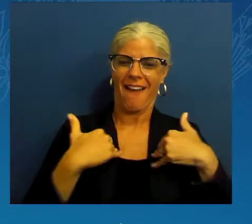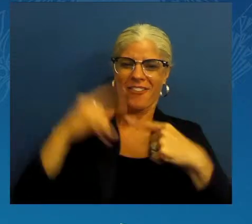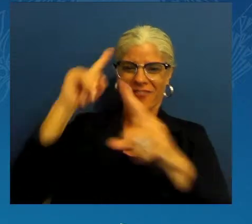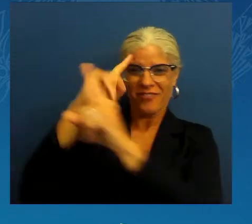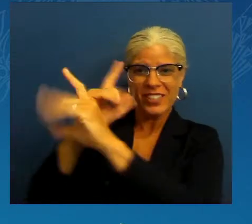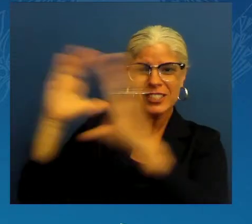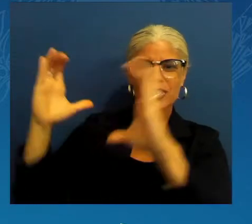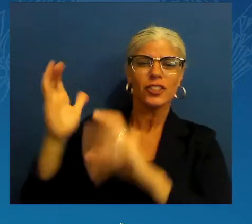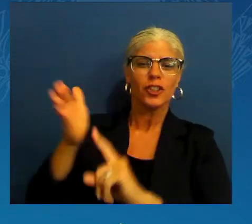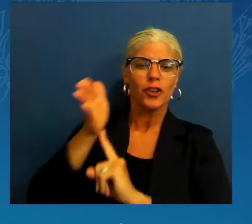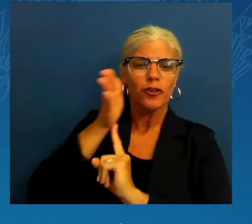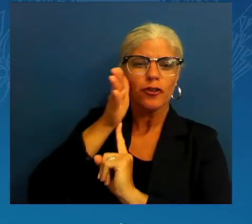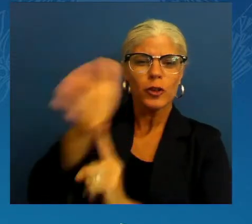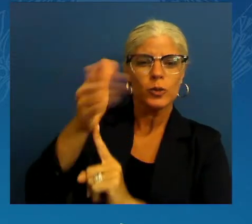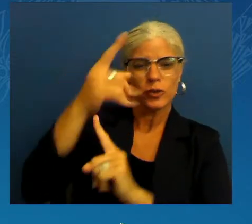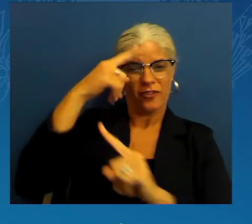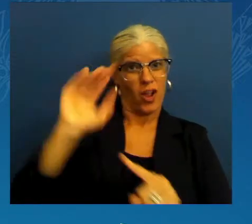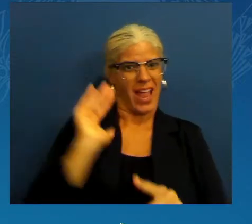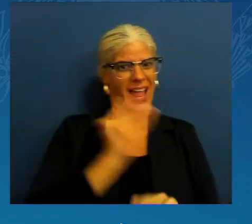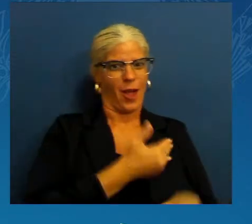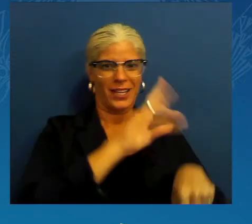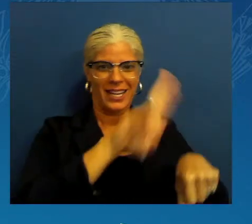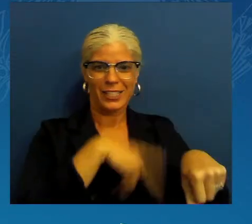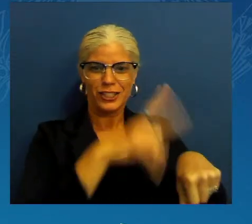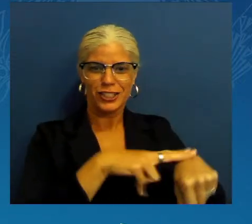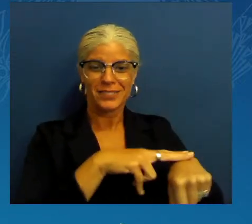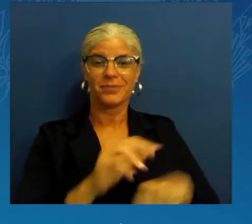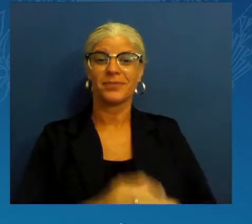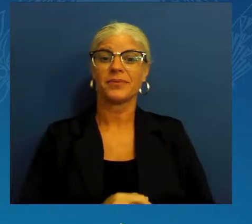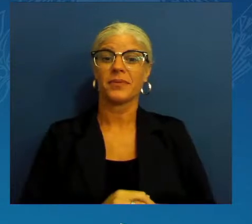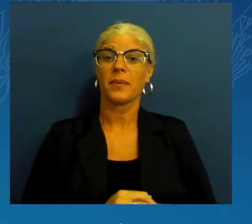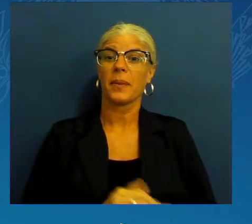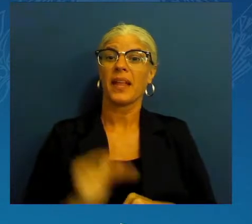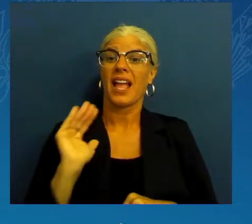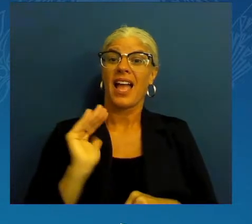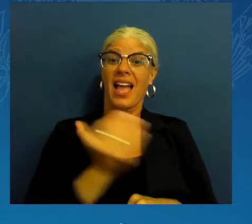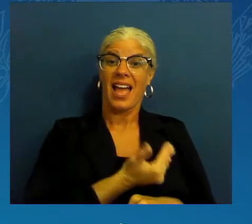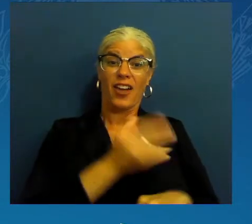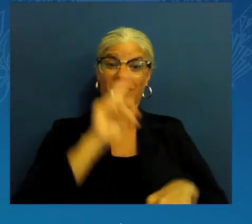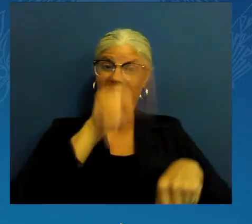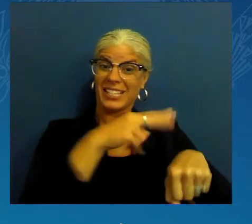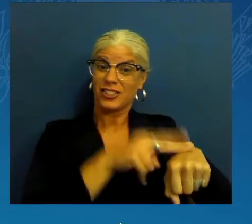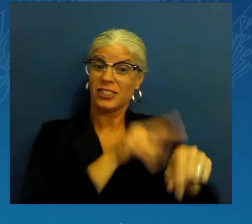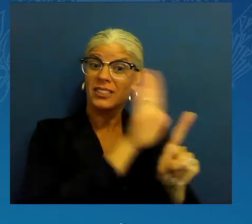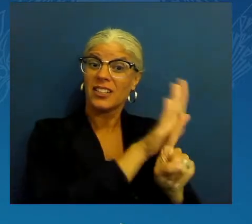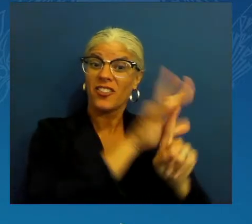in which we realize the promise of America. And aren't so many of us